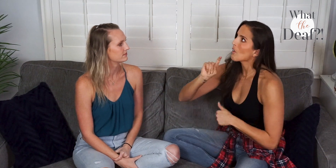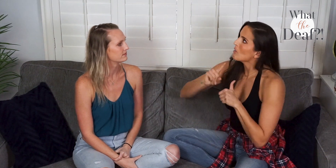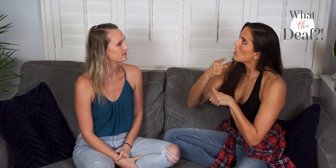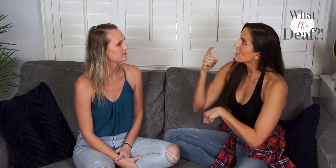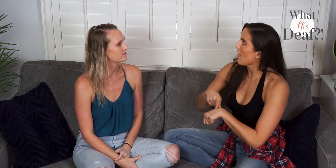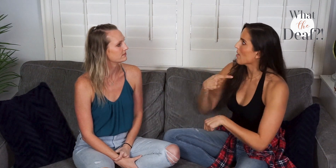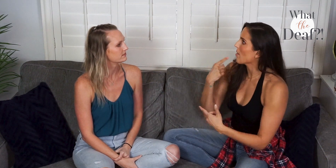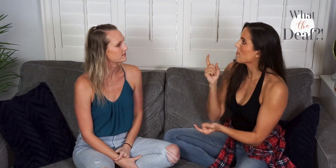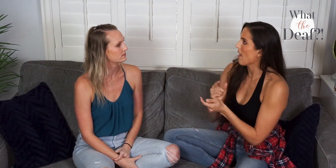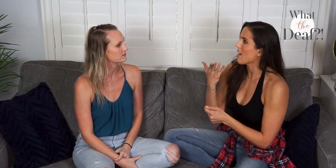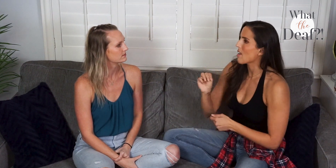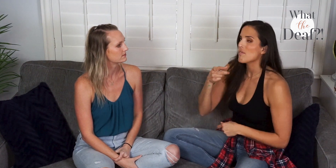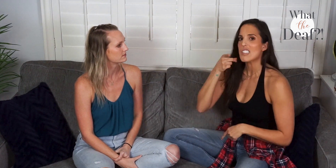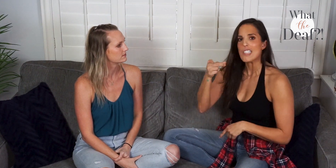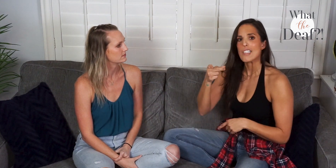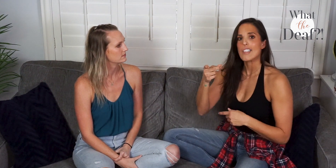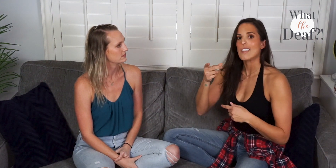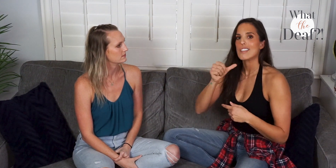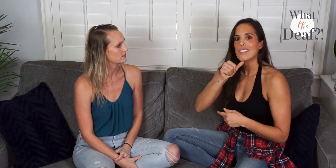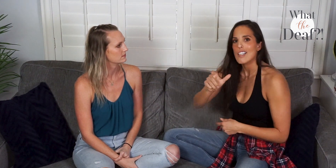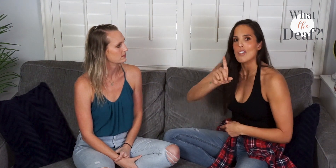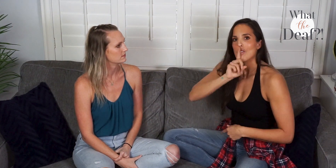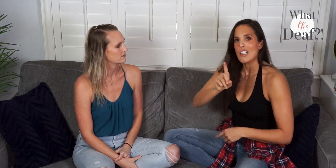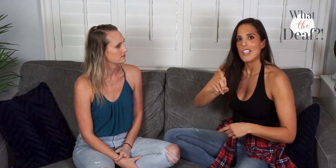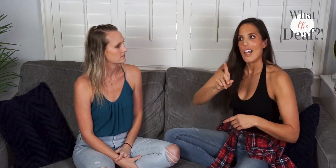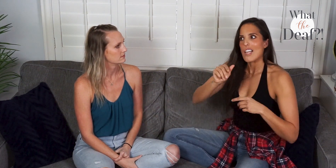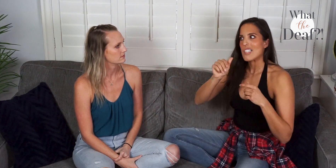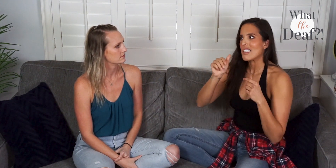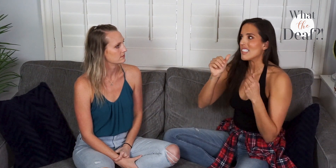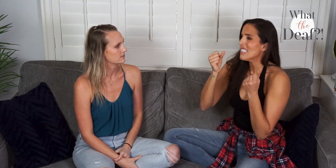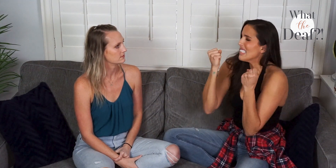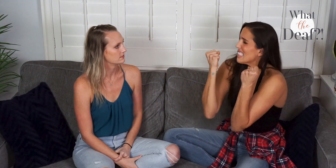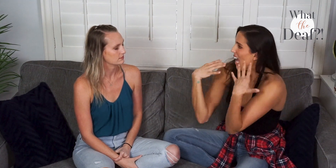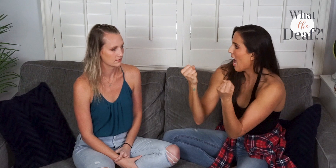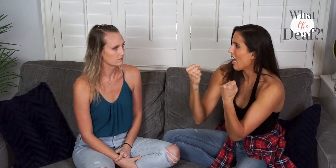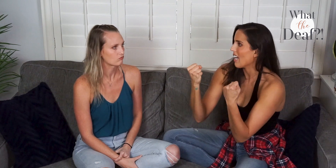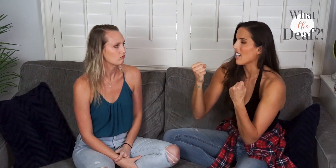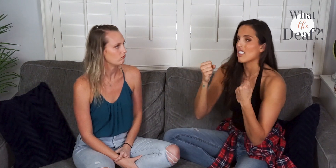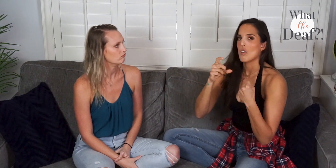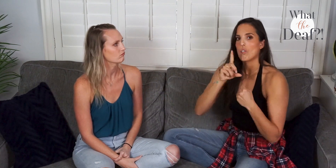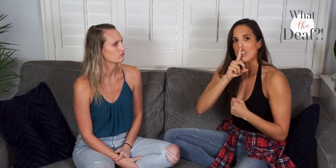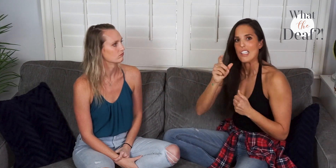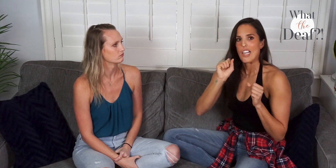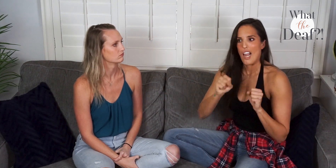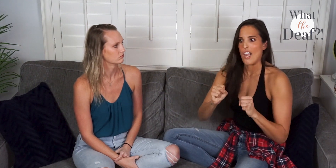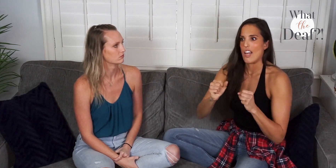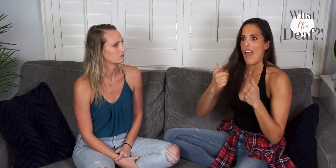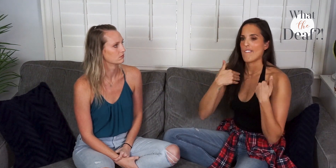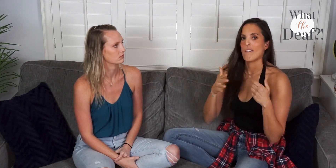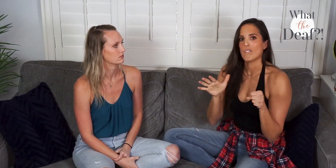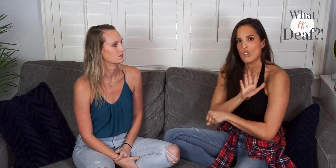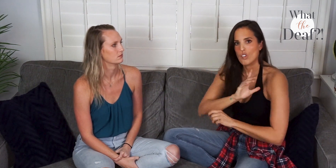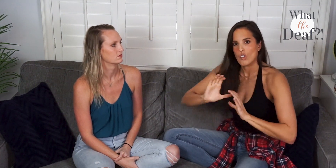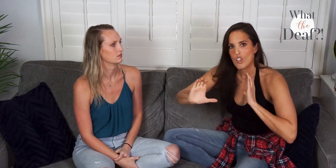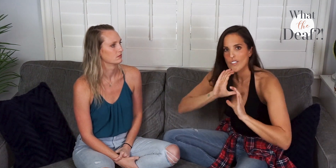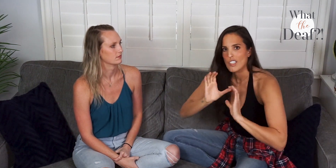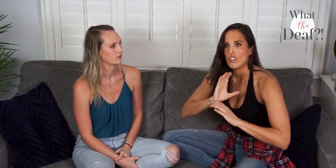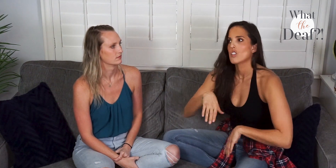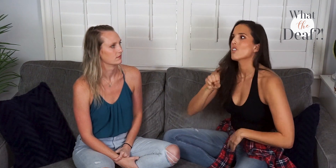So the first time I met him, he didn't really sign. I mean, he wasn't really able to have a full on conversation.